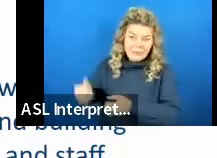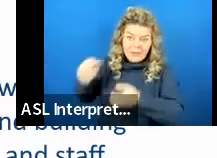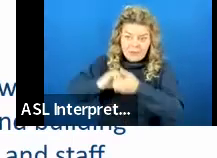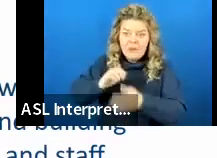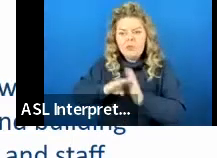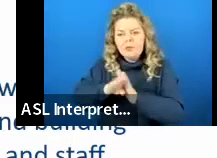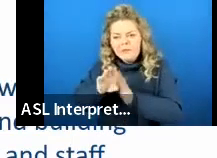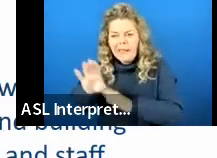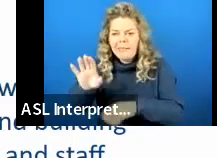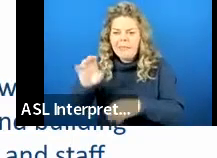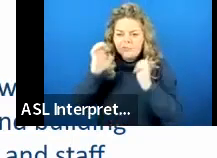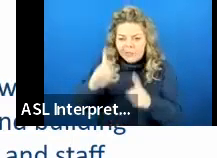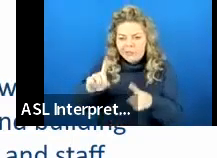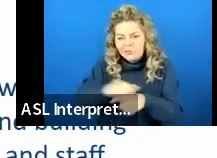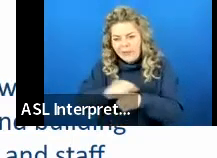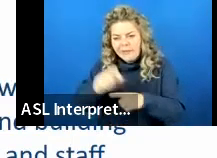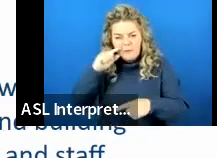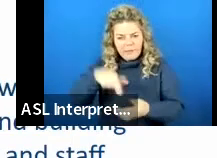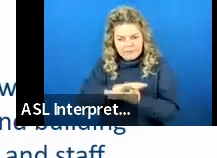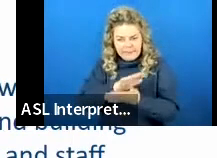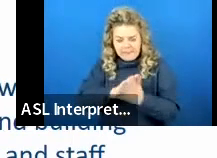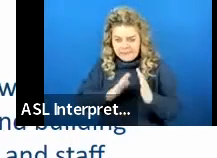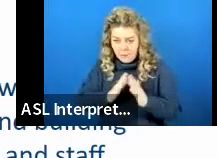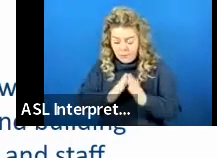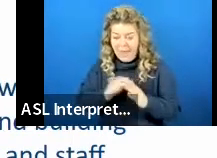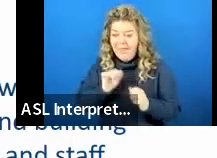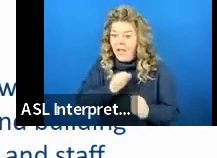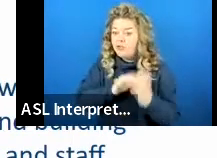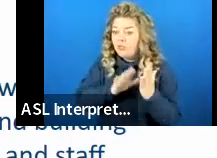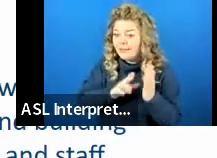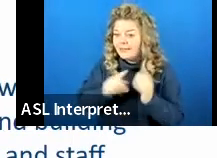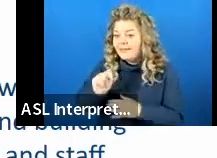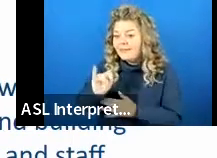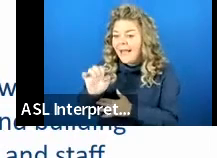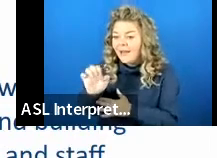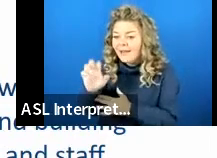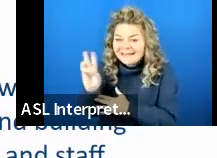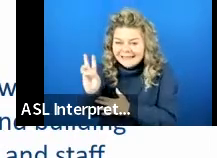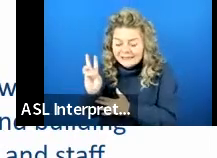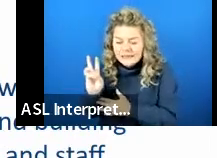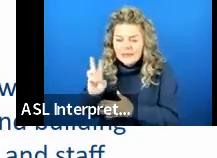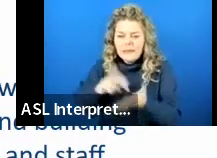for our campus community that address Title VI focused on eliminating multiple forms of bias